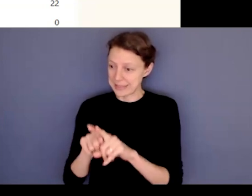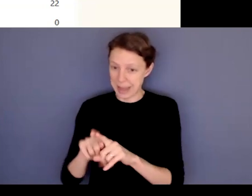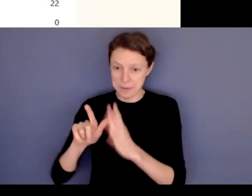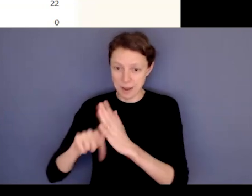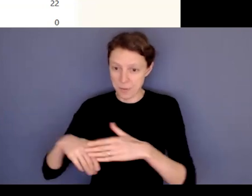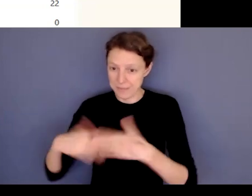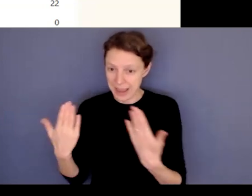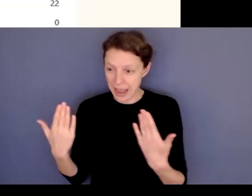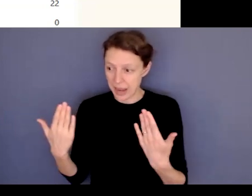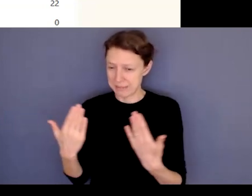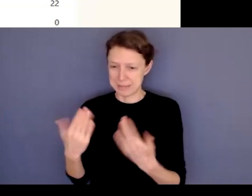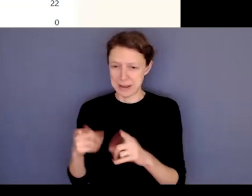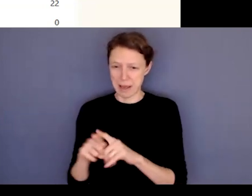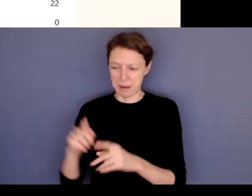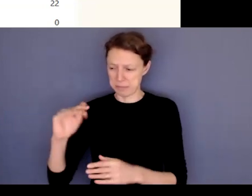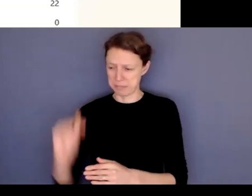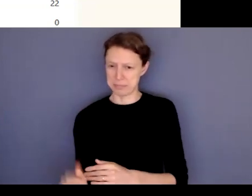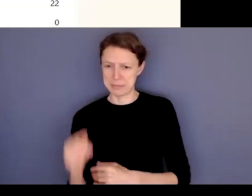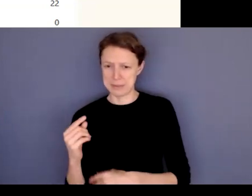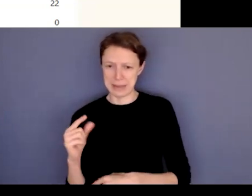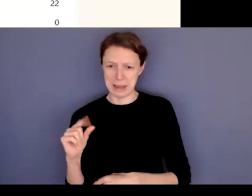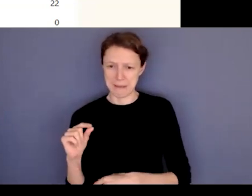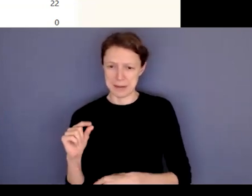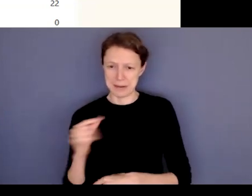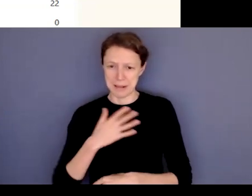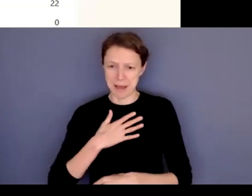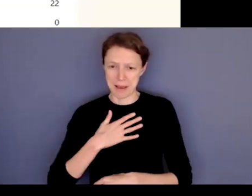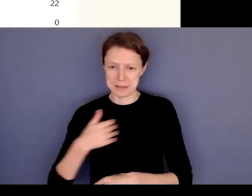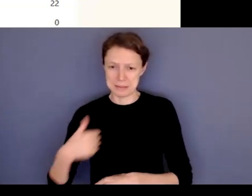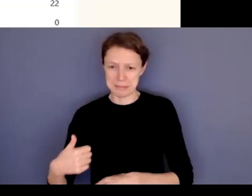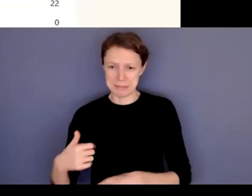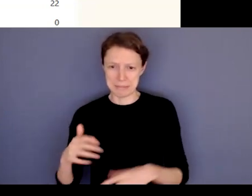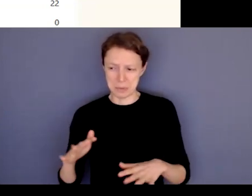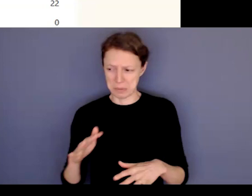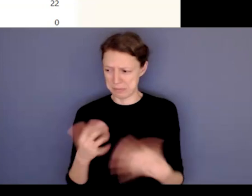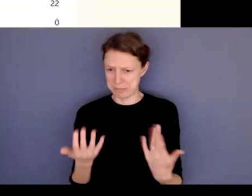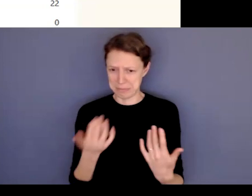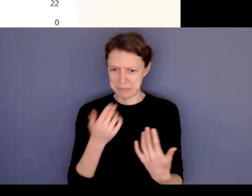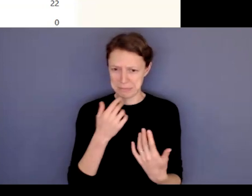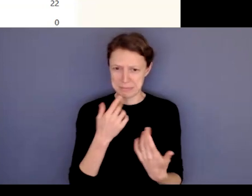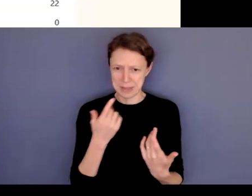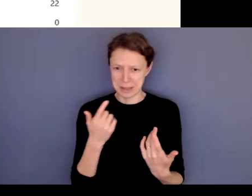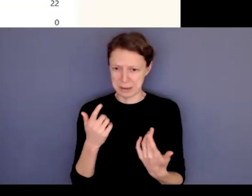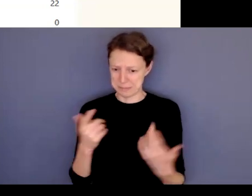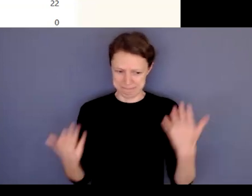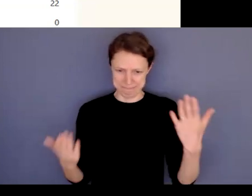what happened. Maybe people were sick of it, or I don't know, we're still kind of analysing that one, but I think it just